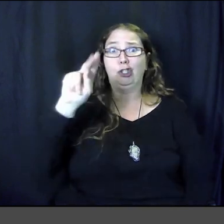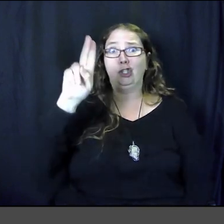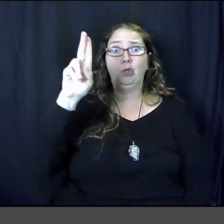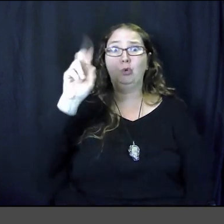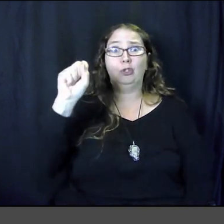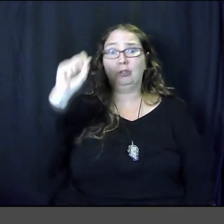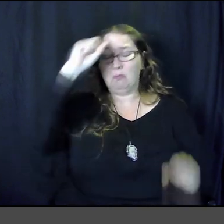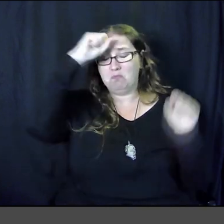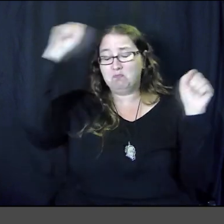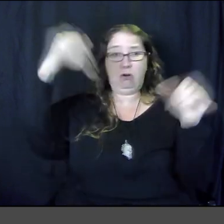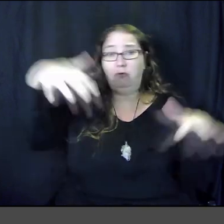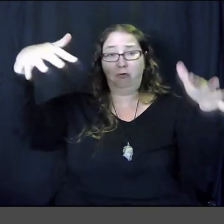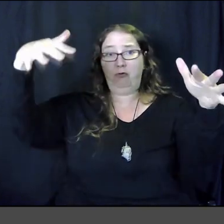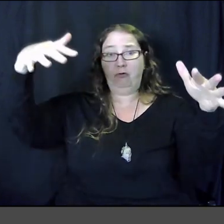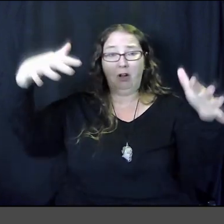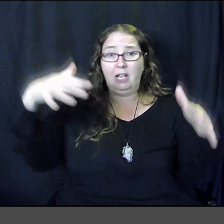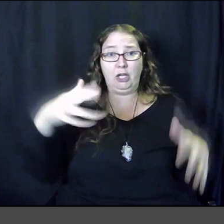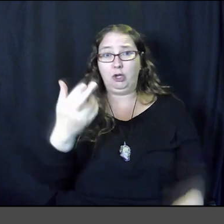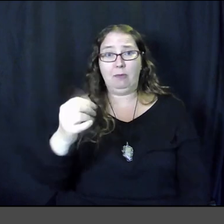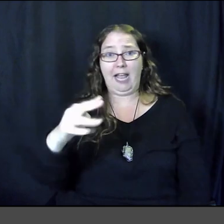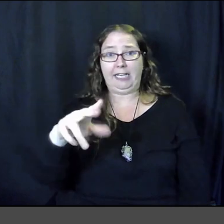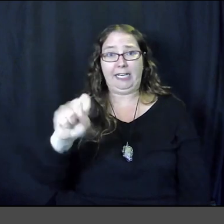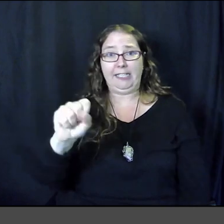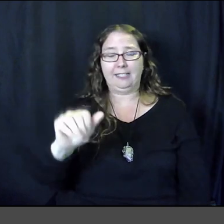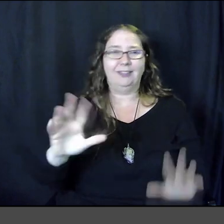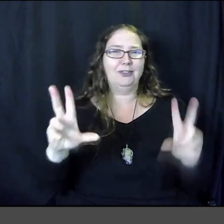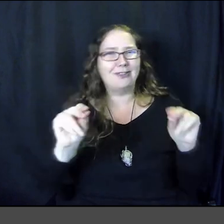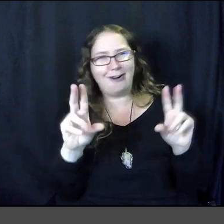THIS HAPPENED BECAUSE THERE WERE A SERIES OF DECISIONS